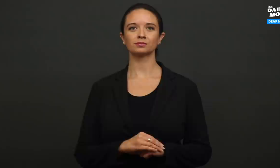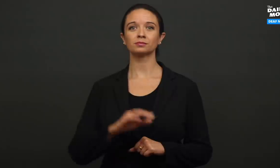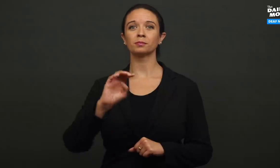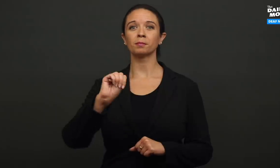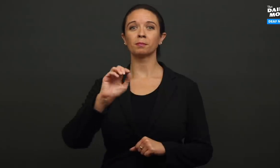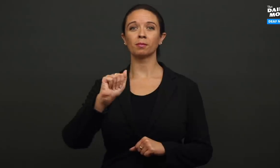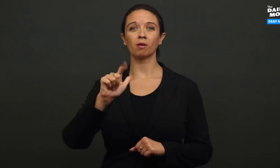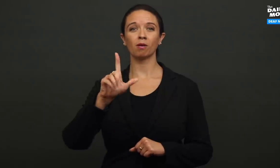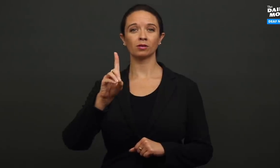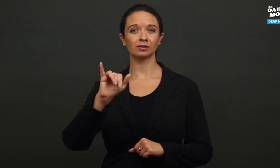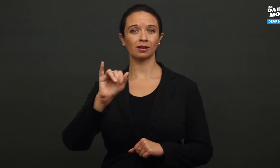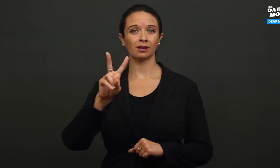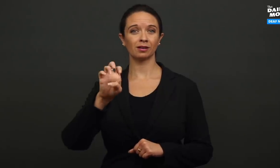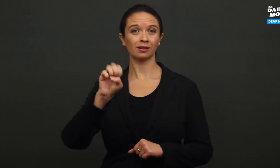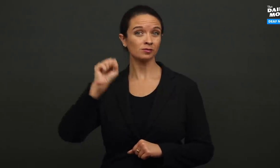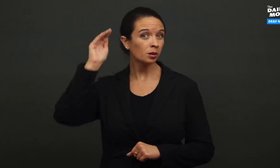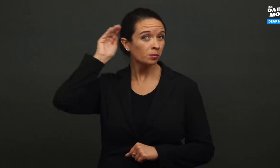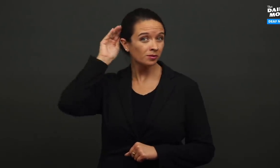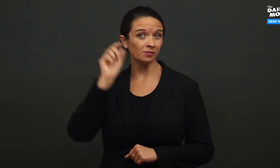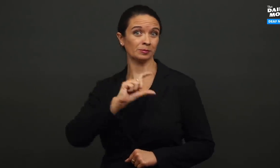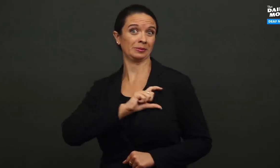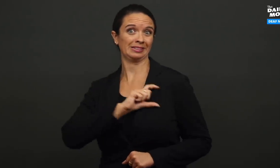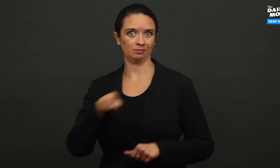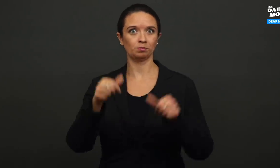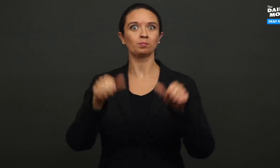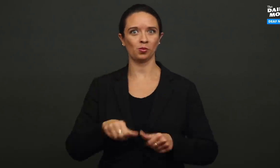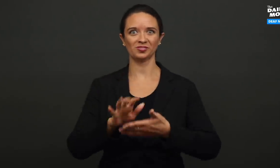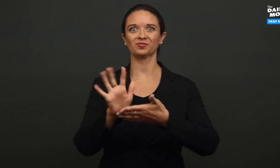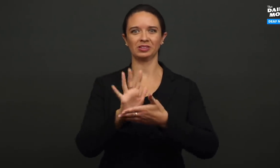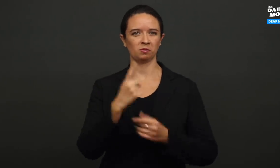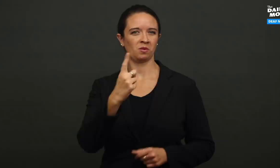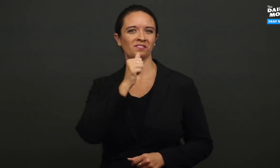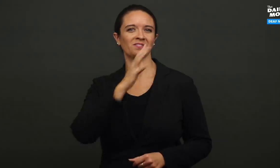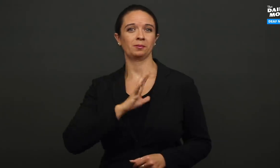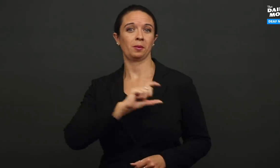The Maldives Police posted a video of a female